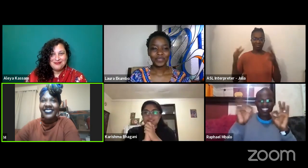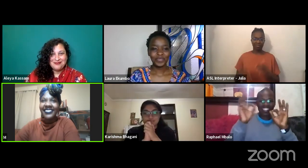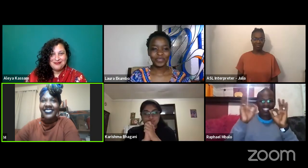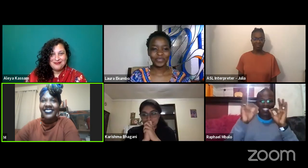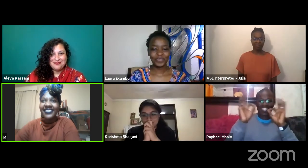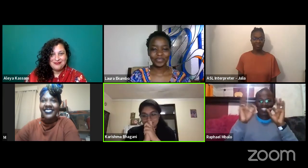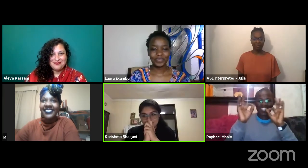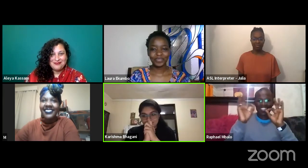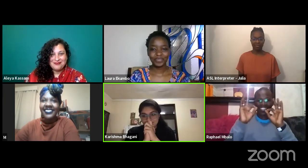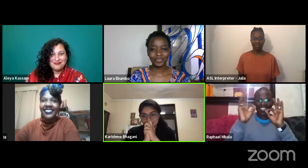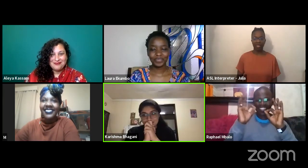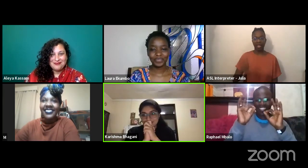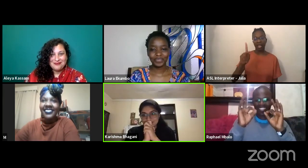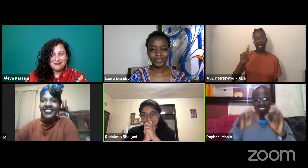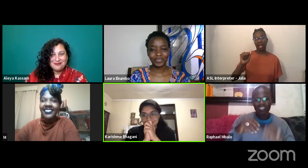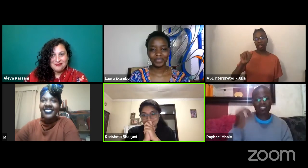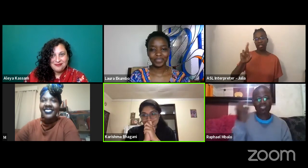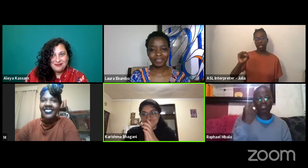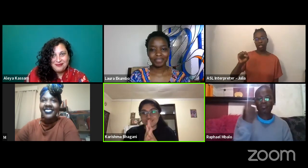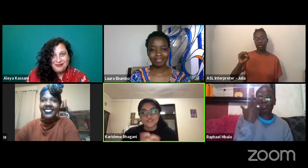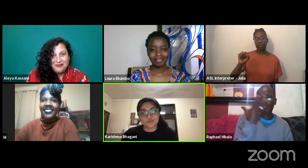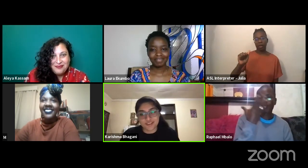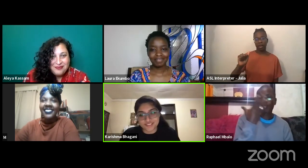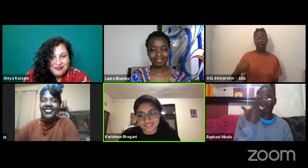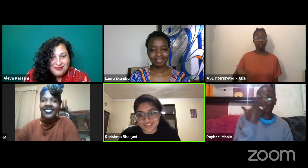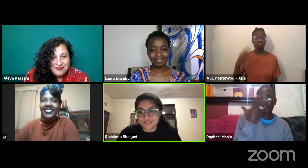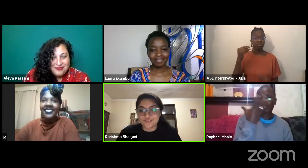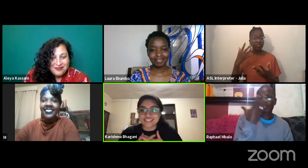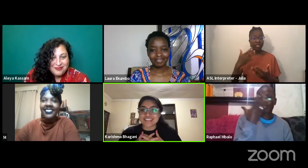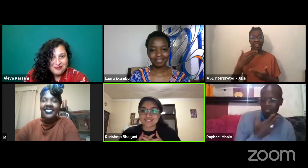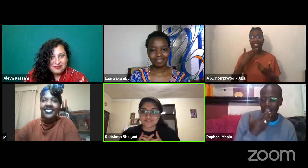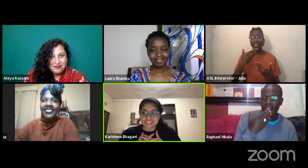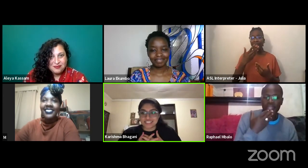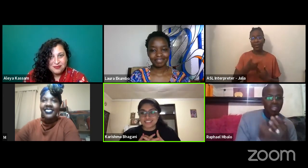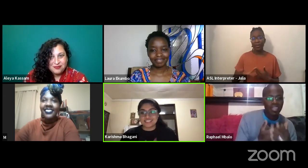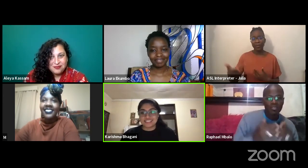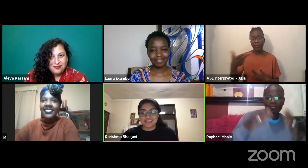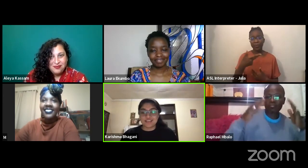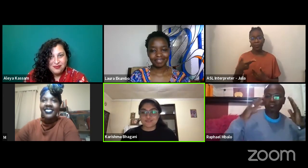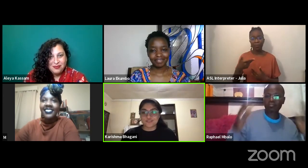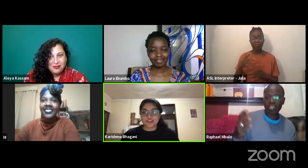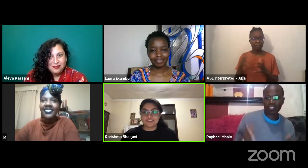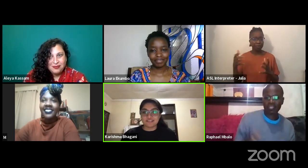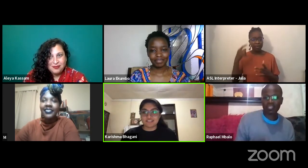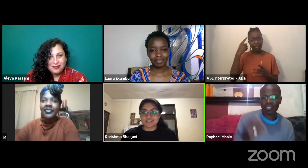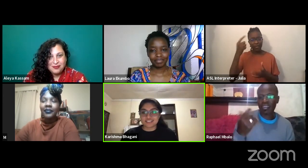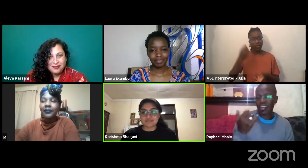Beautiful beautiful thank you so much. Thank you for this gift thank you sharing that with us.